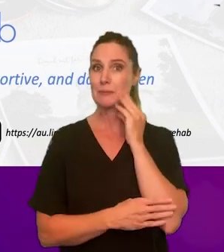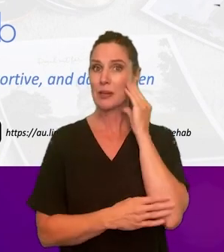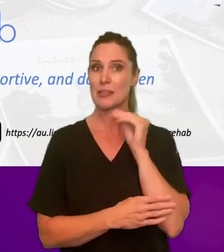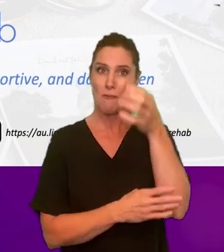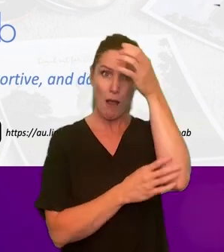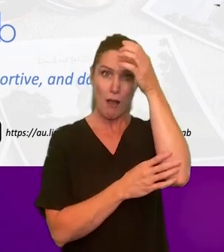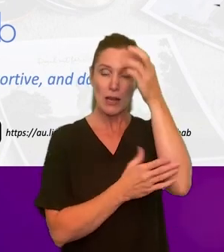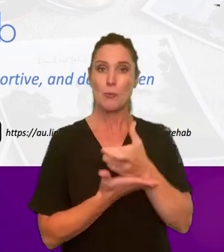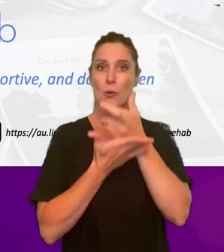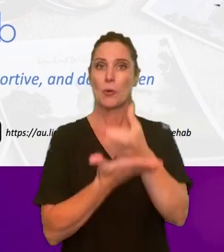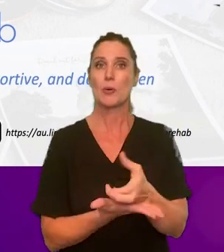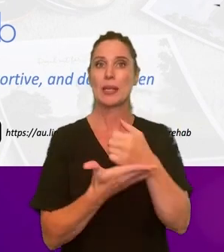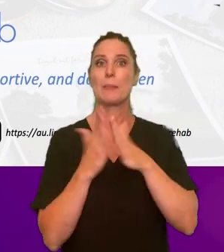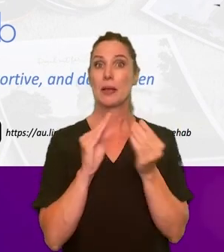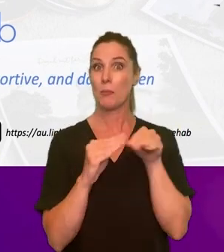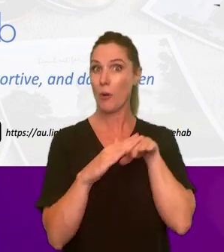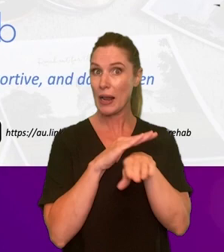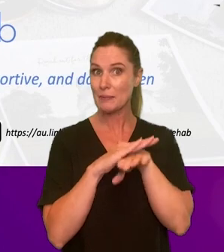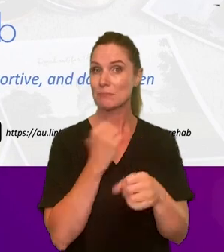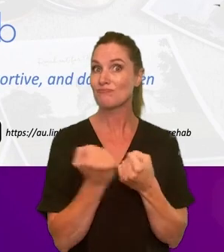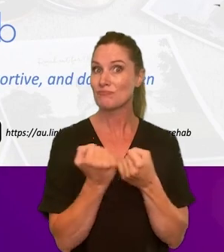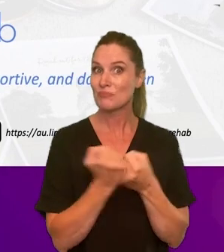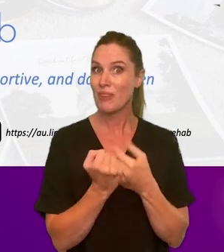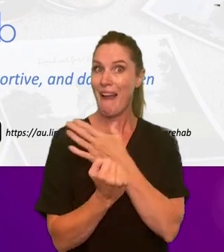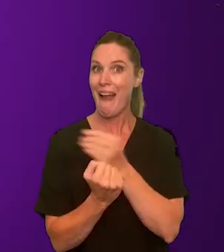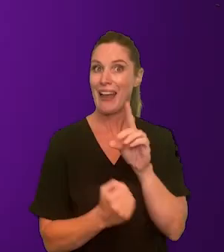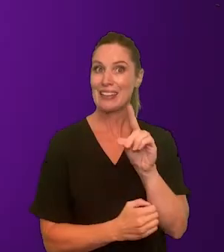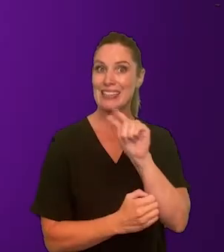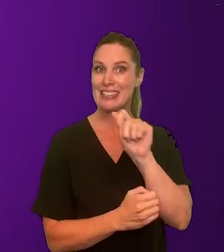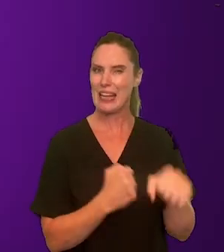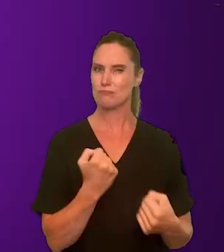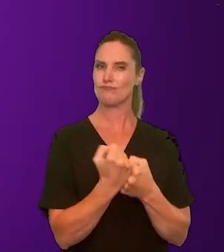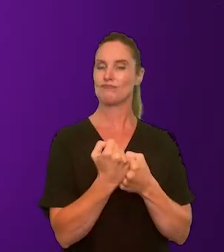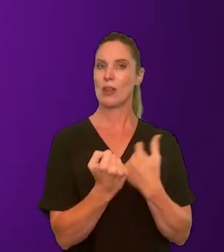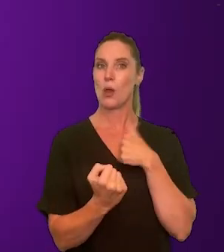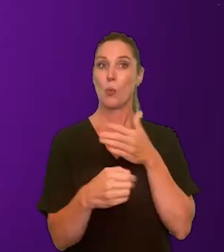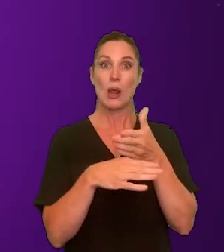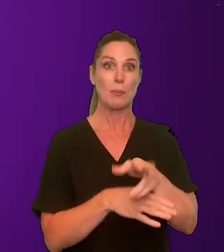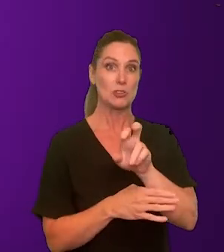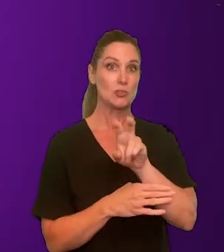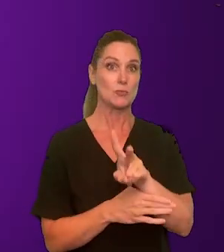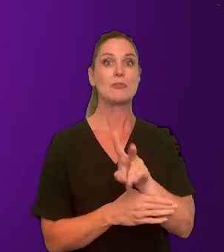so we can make it more accessible, supportive and data-driven. We are a post-revenue company looking for partners